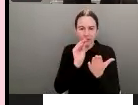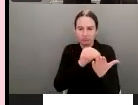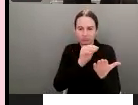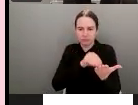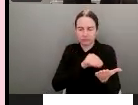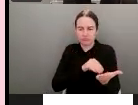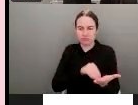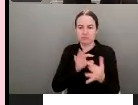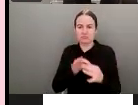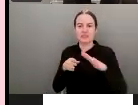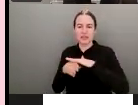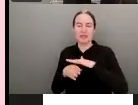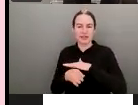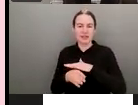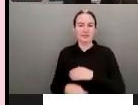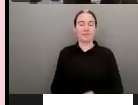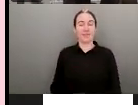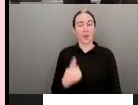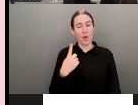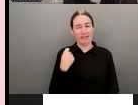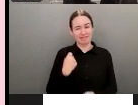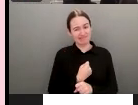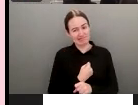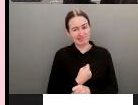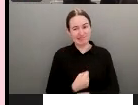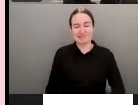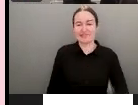It is not always